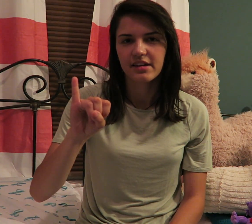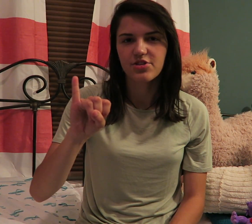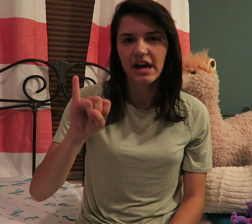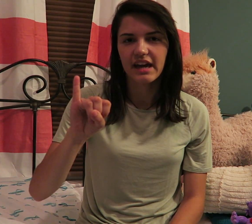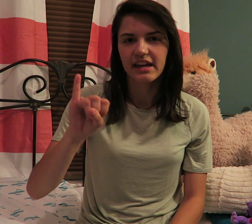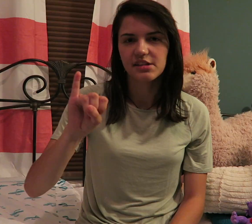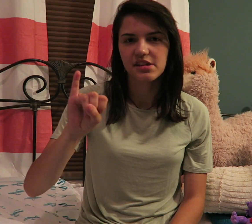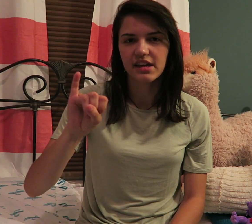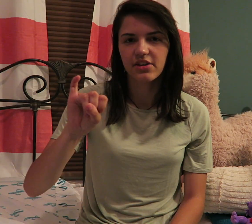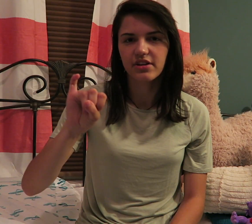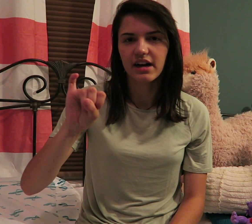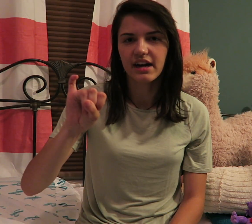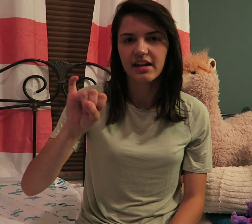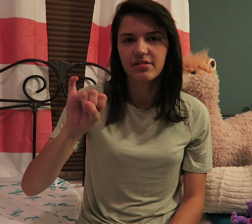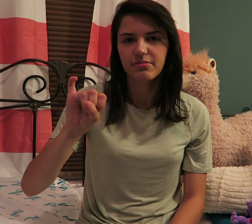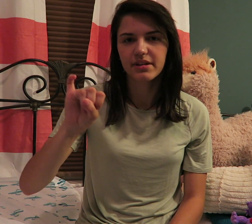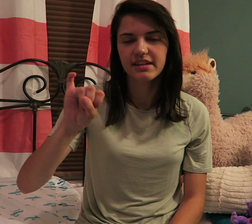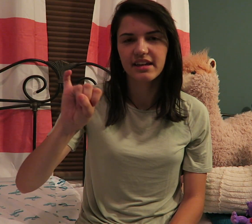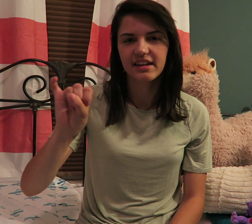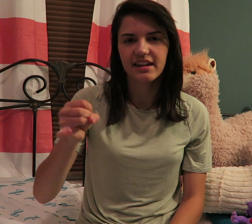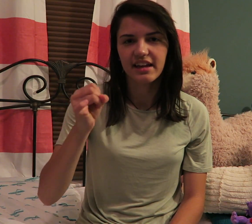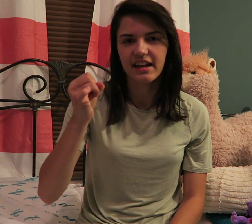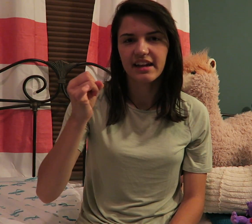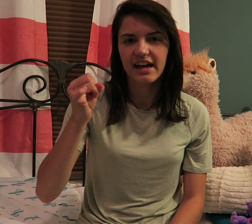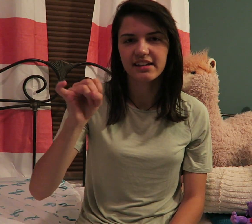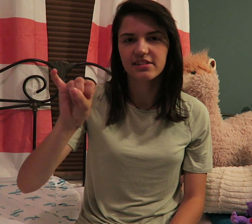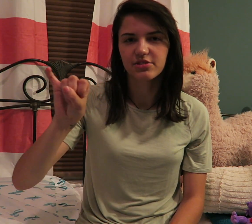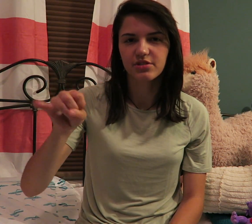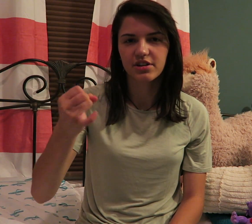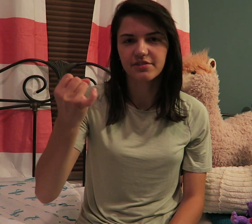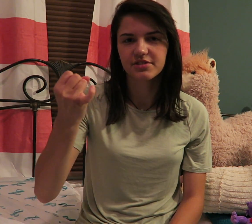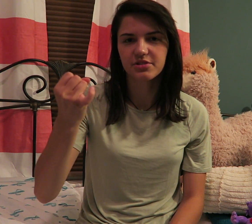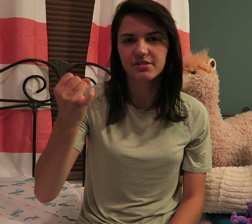J - is taking your eye bending it and adding a little curve to it